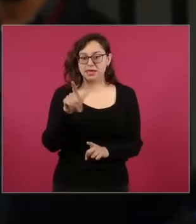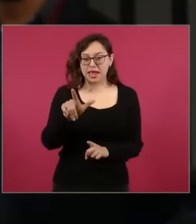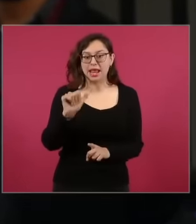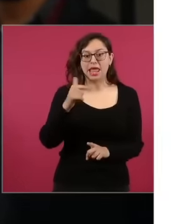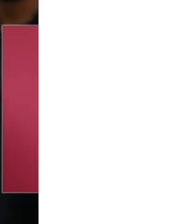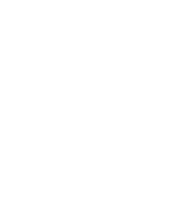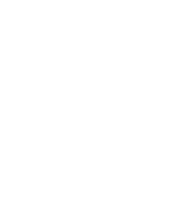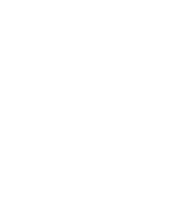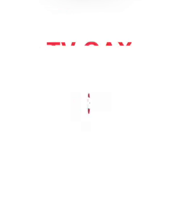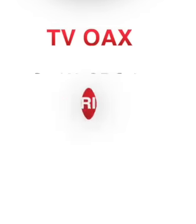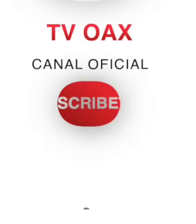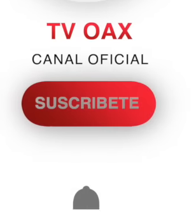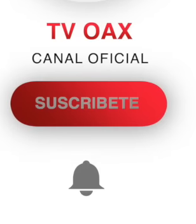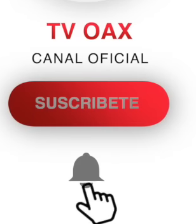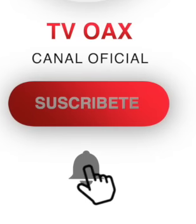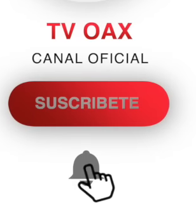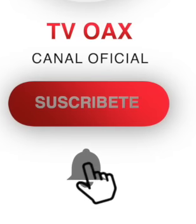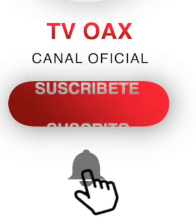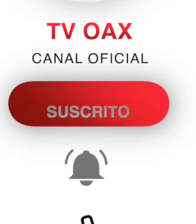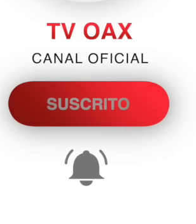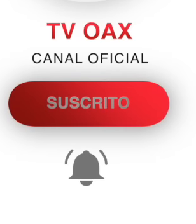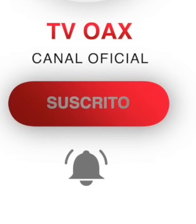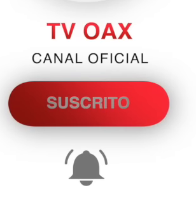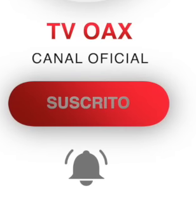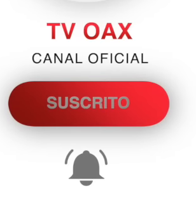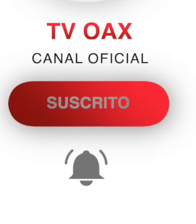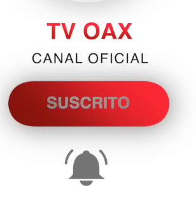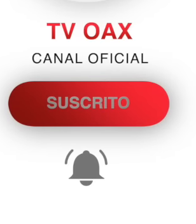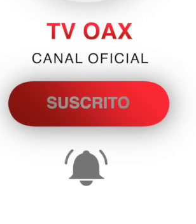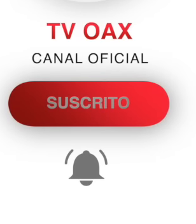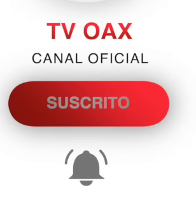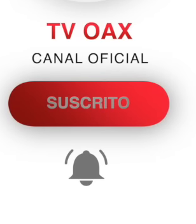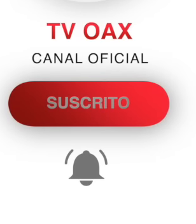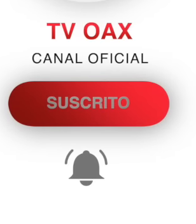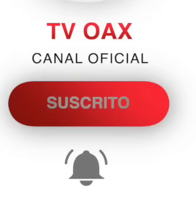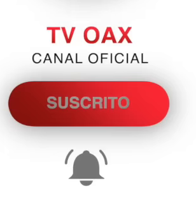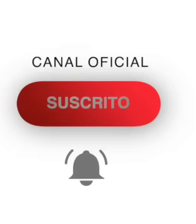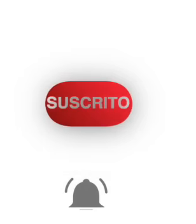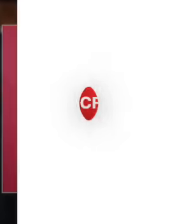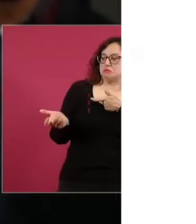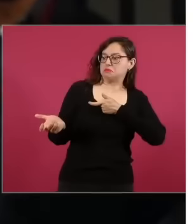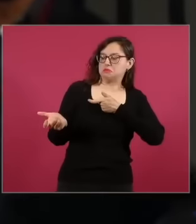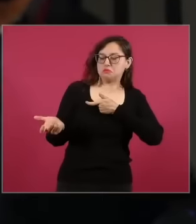man who threatened my editor with weapons so that he would not publish the demons of Eden, the friend of